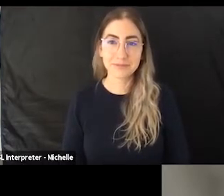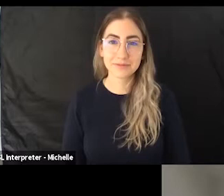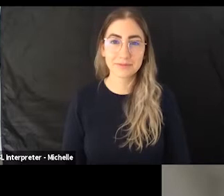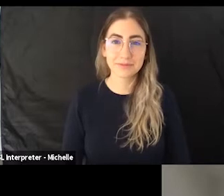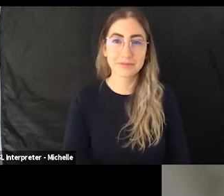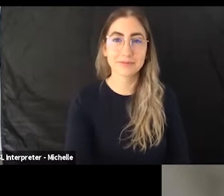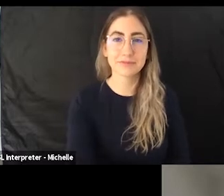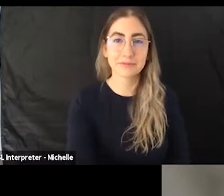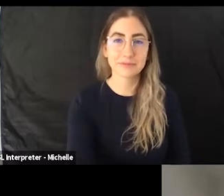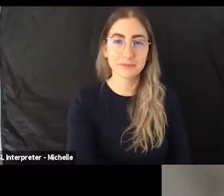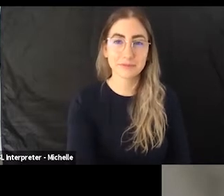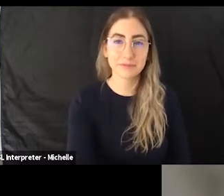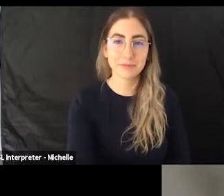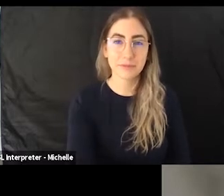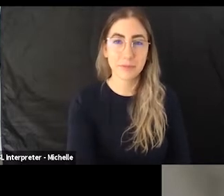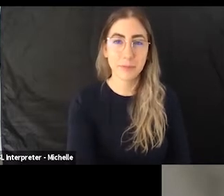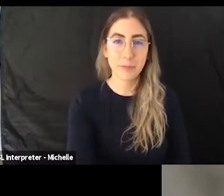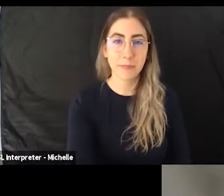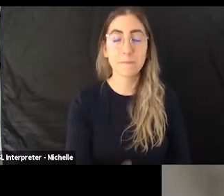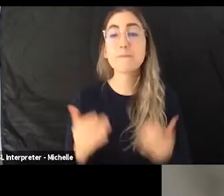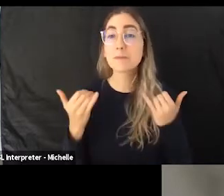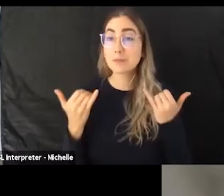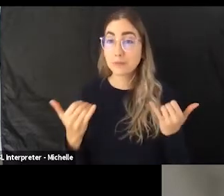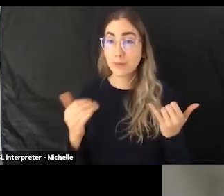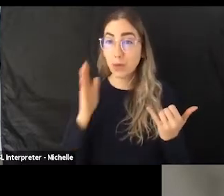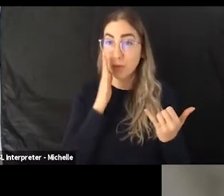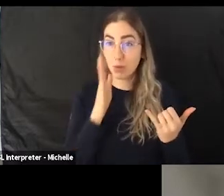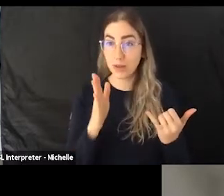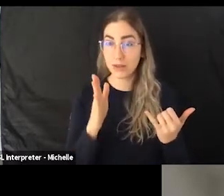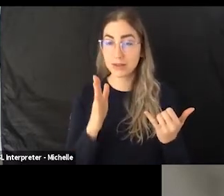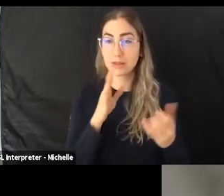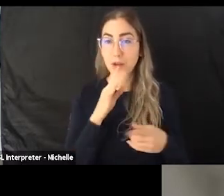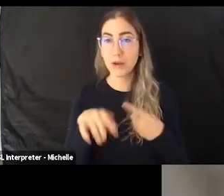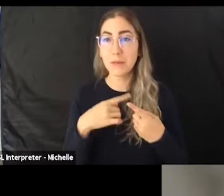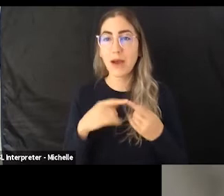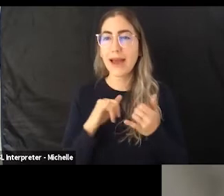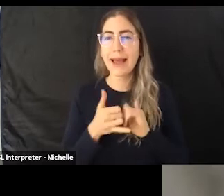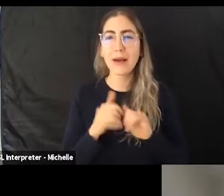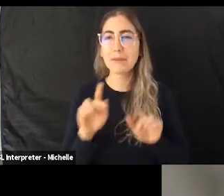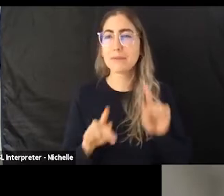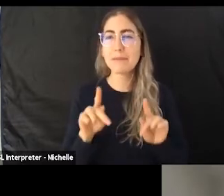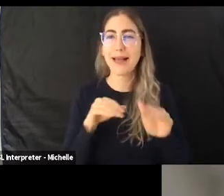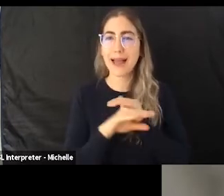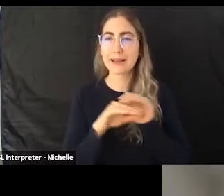SO I'LL START BY TALKING ABOUT HOW PEOPLE ACCESSED THEIR COVID-19 SO I'LL START BY TALKING ABOUT HOW PEOPLE ACCESSED THEIR COVID-19 INFORMATION.